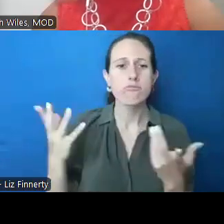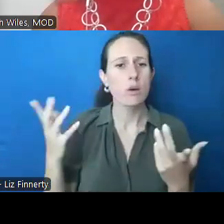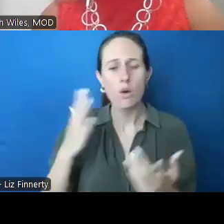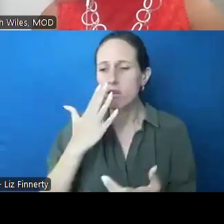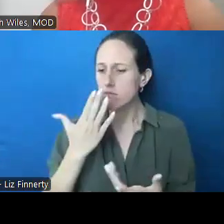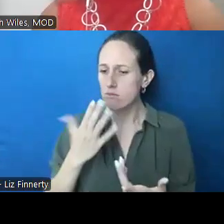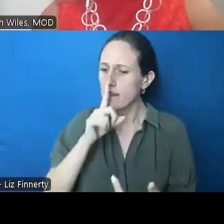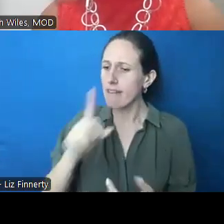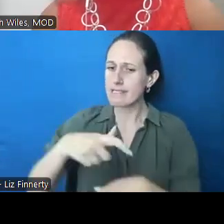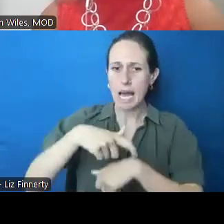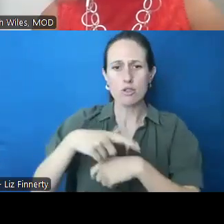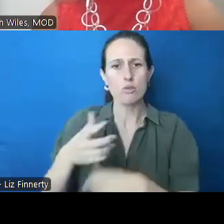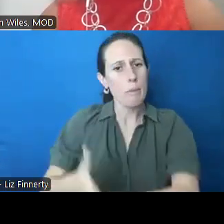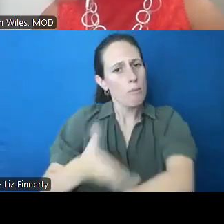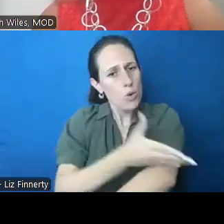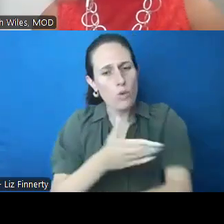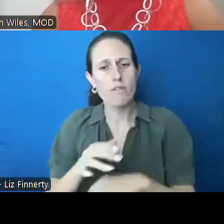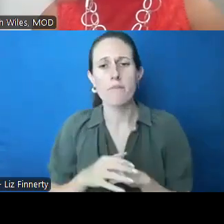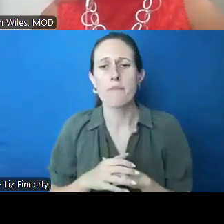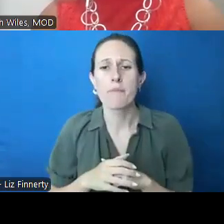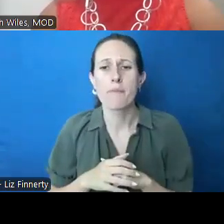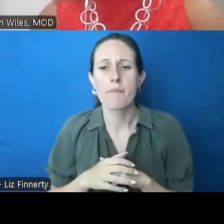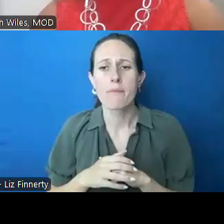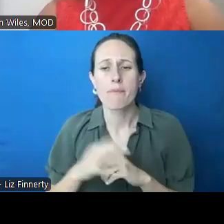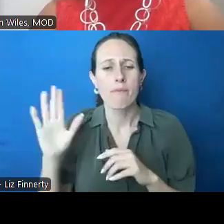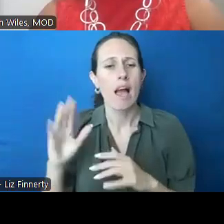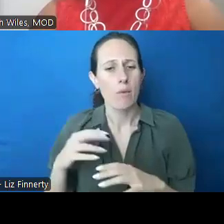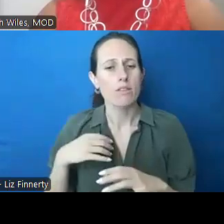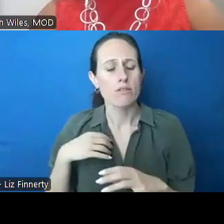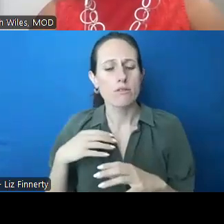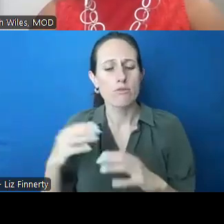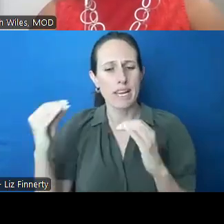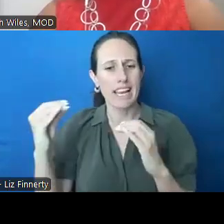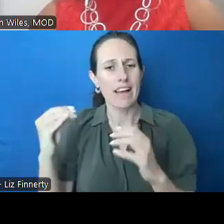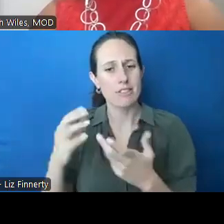. I took training by specialists and the cancer came back again